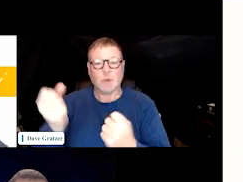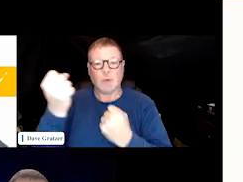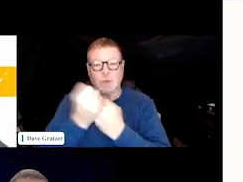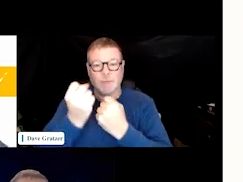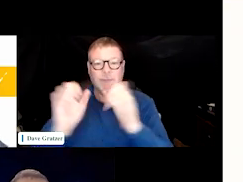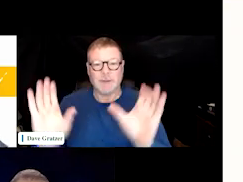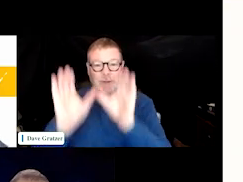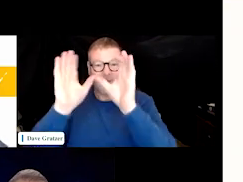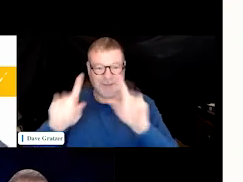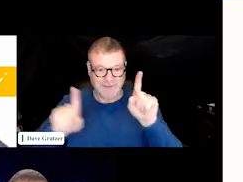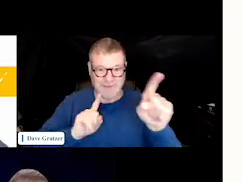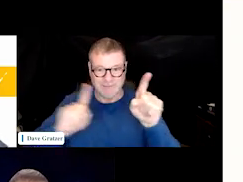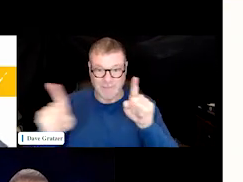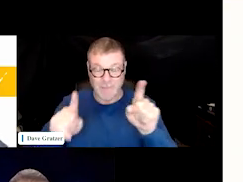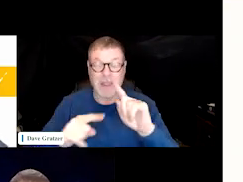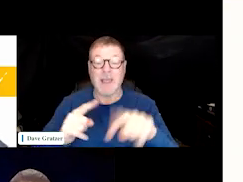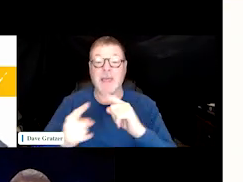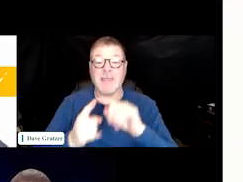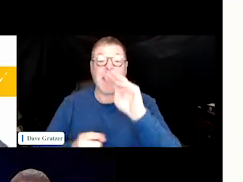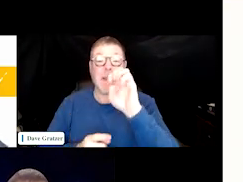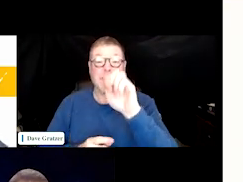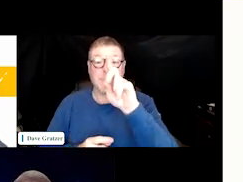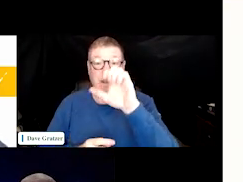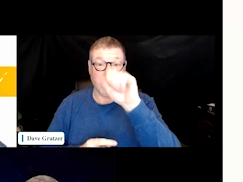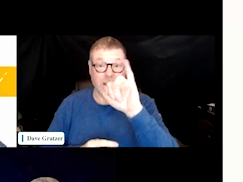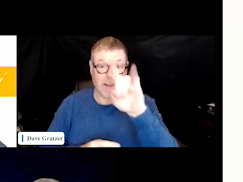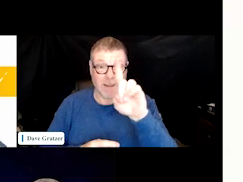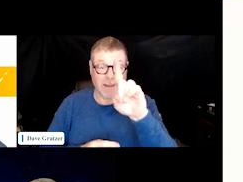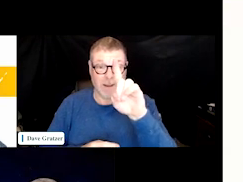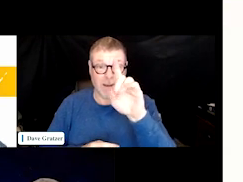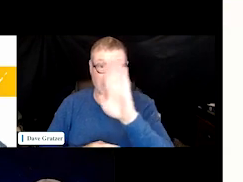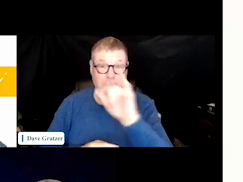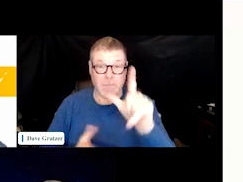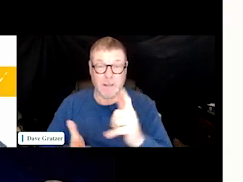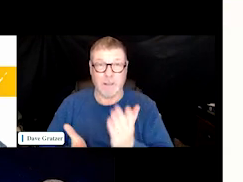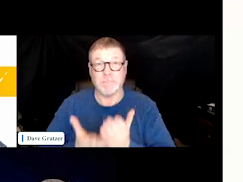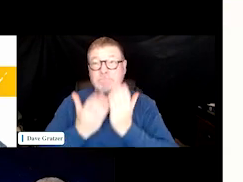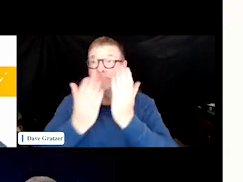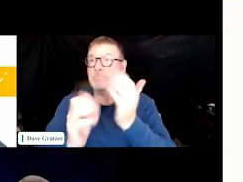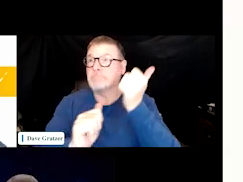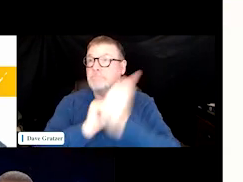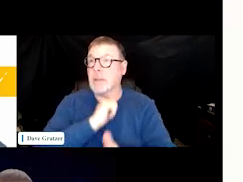And then when we had the Medicaid billable stuff passed in the 2019 session,